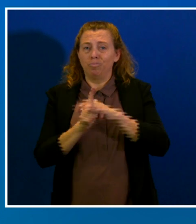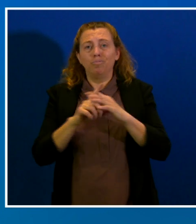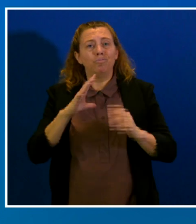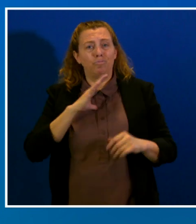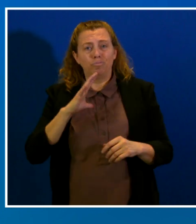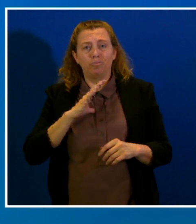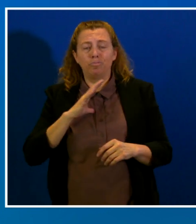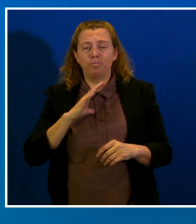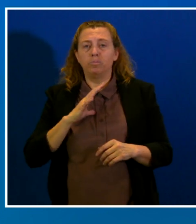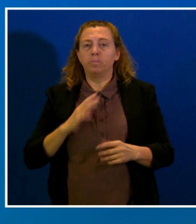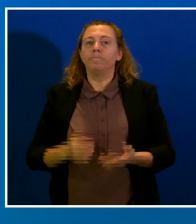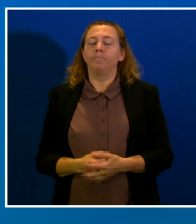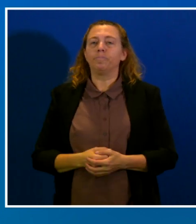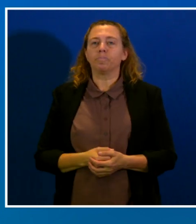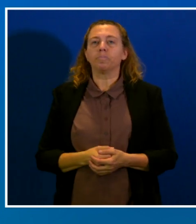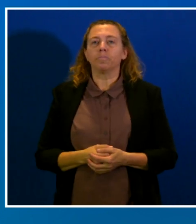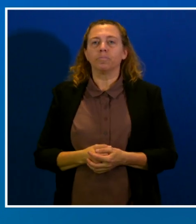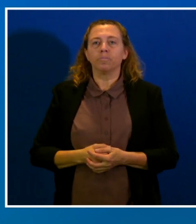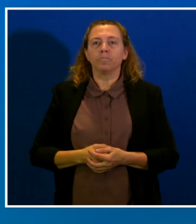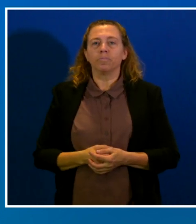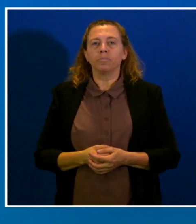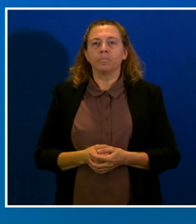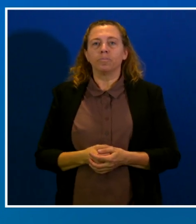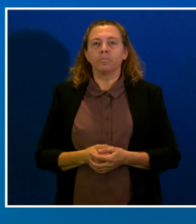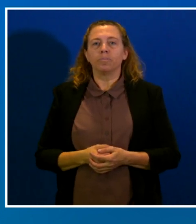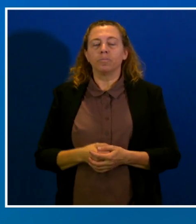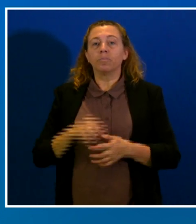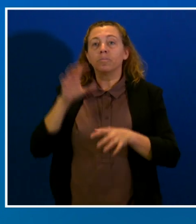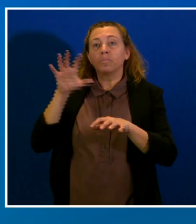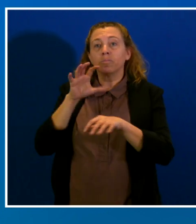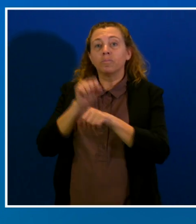Priority will be given to people who have an appointment that